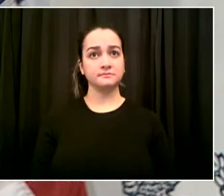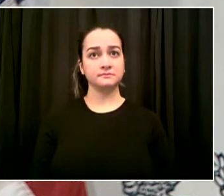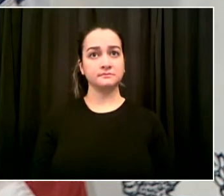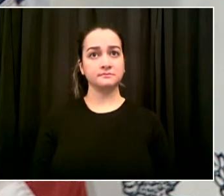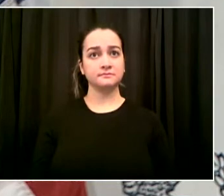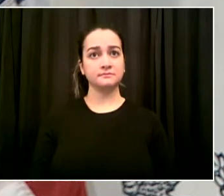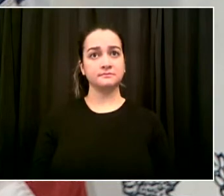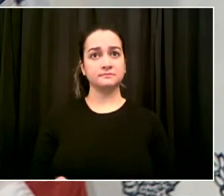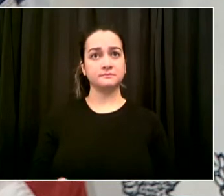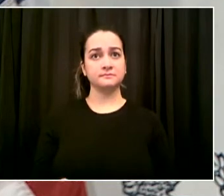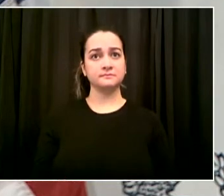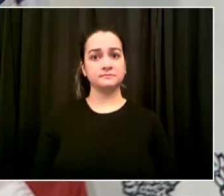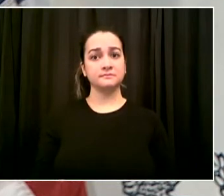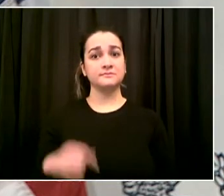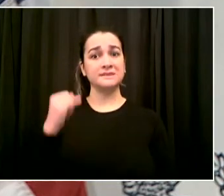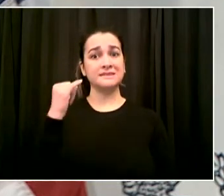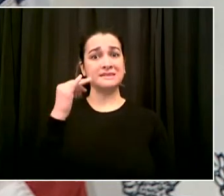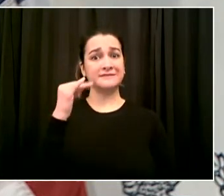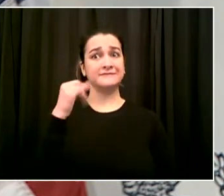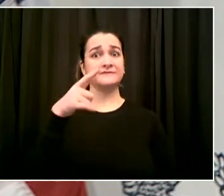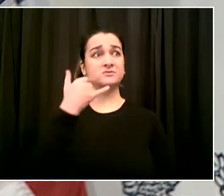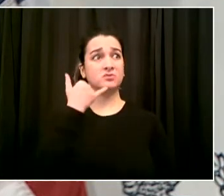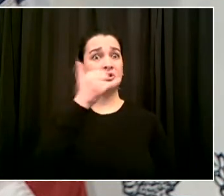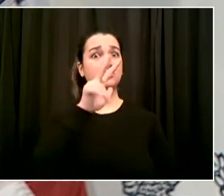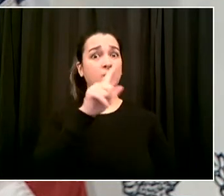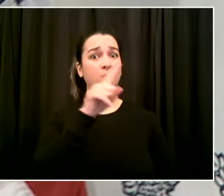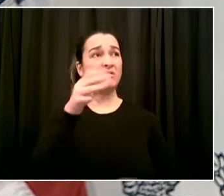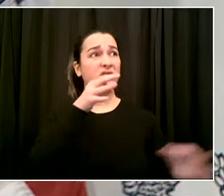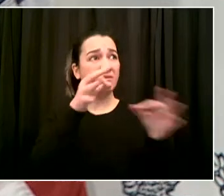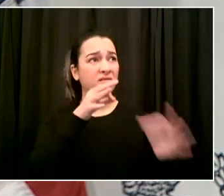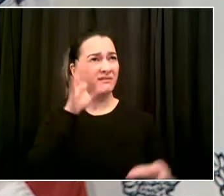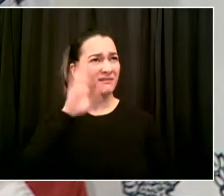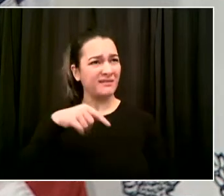THE APARTMENT THEEY WANAND TEAND THEN OTHER CONSEQUENCES AND PENALTIES FOR THEM AS WELL. REAL ISISESSU, I